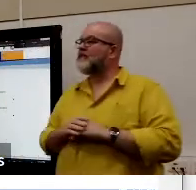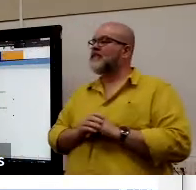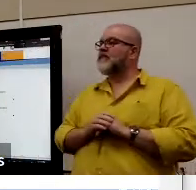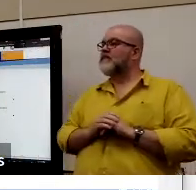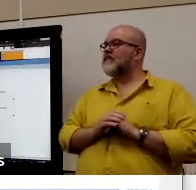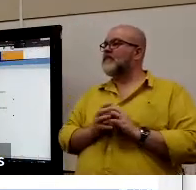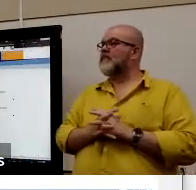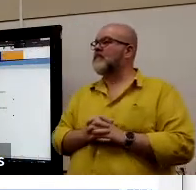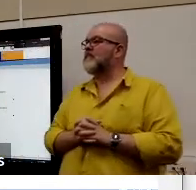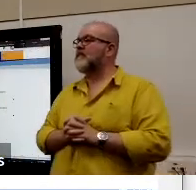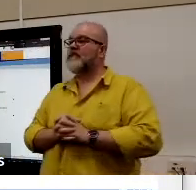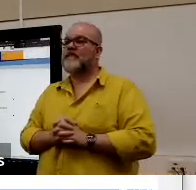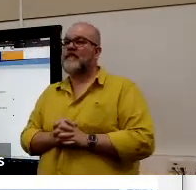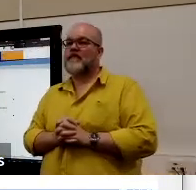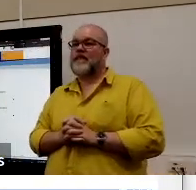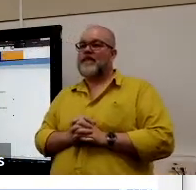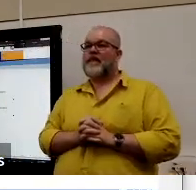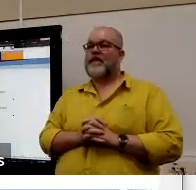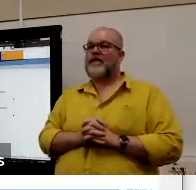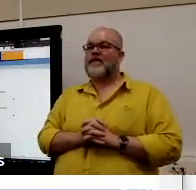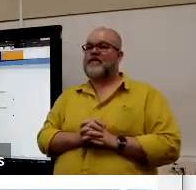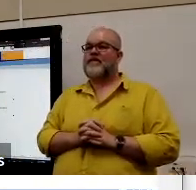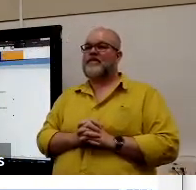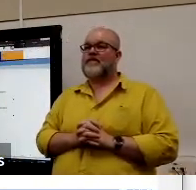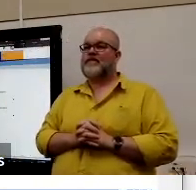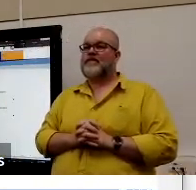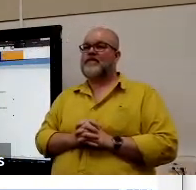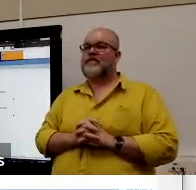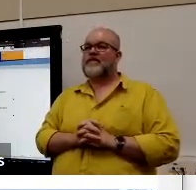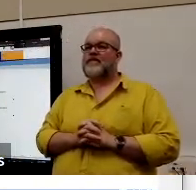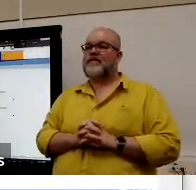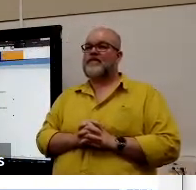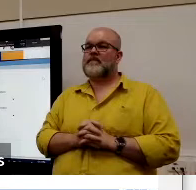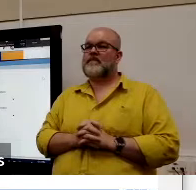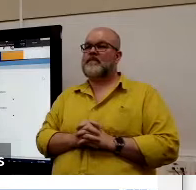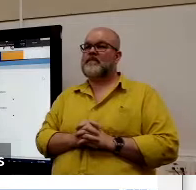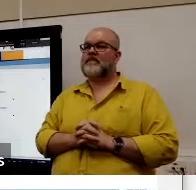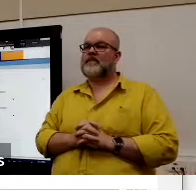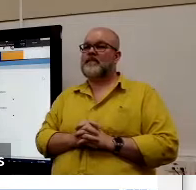I can answer? So, I didn't go in though the link...